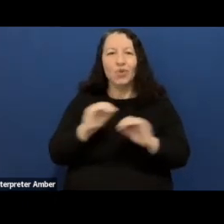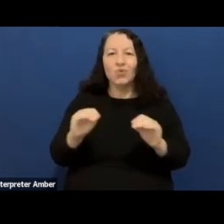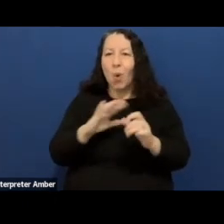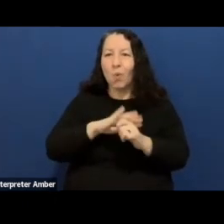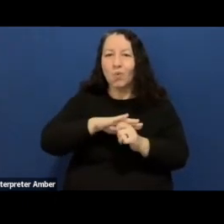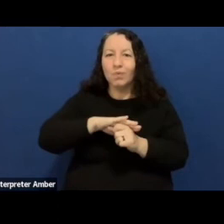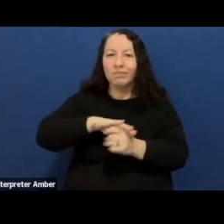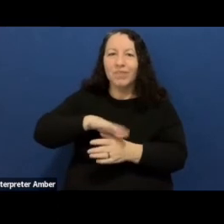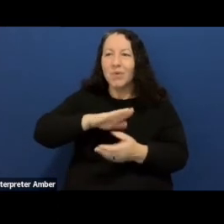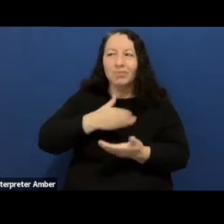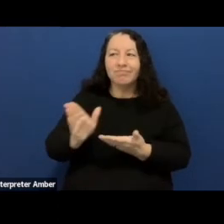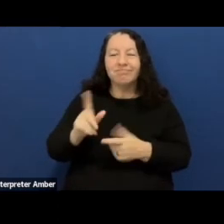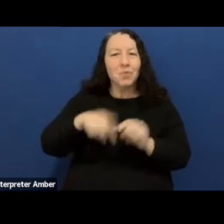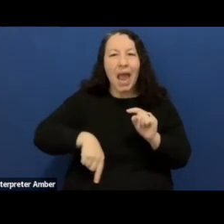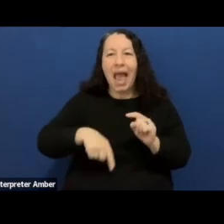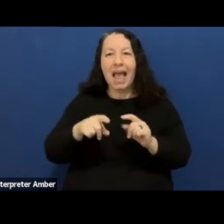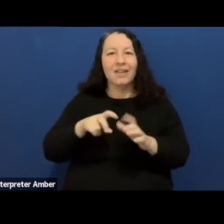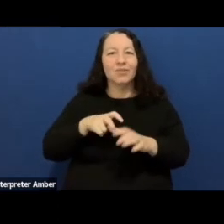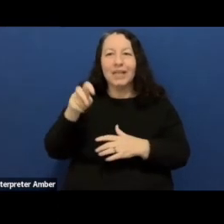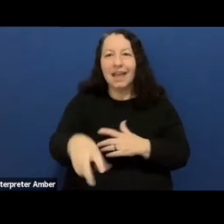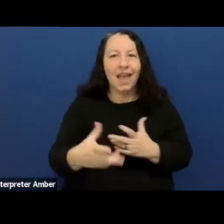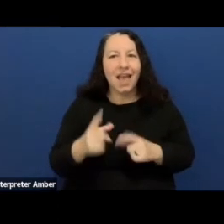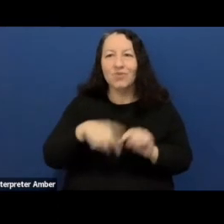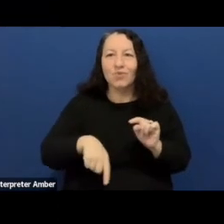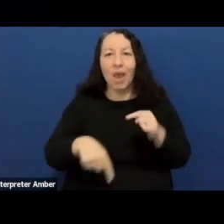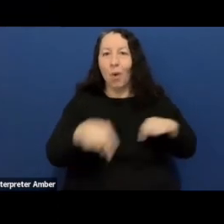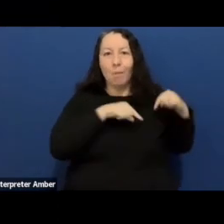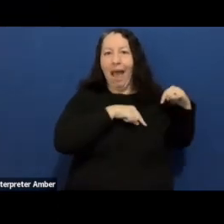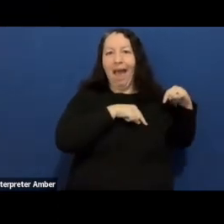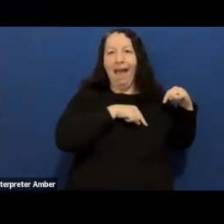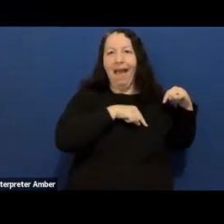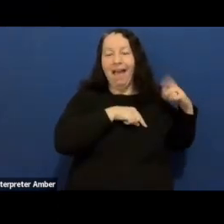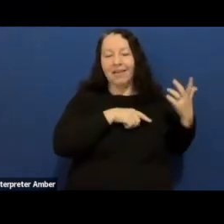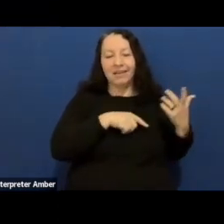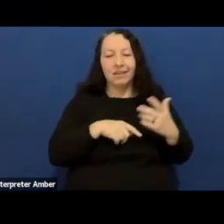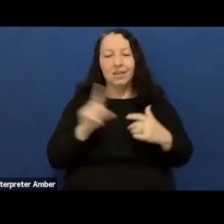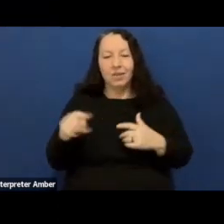forgetting or repressing. There is no racing ahead, no skipping the line, and there is